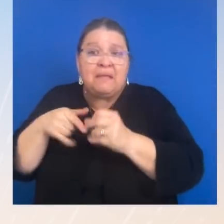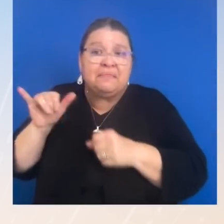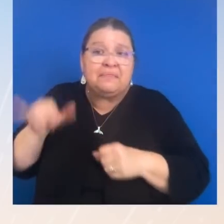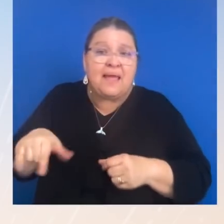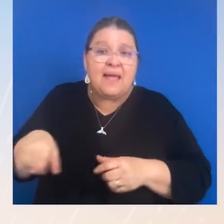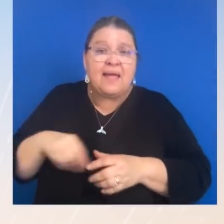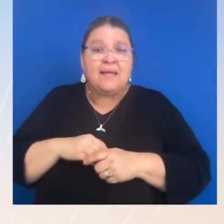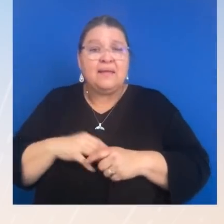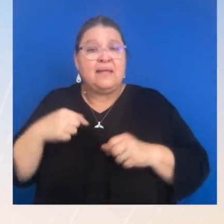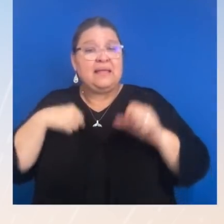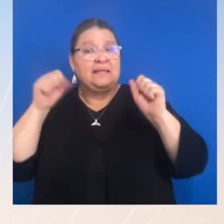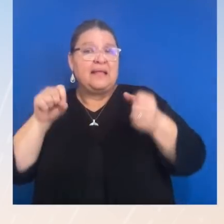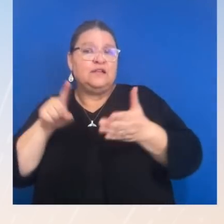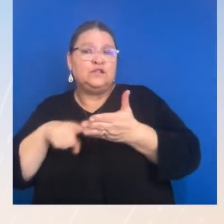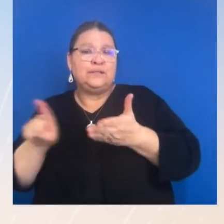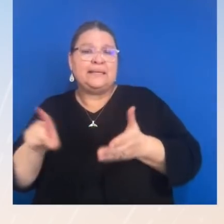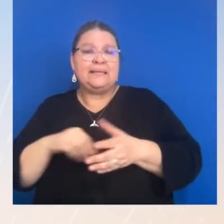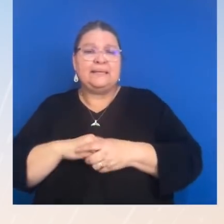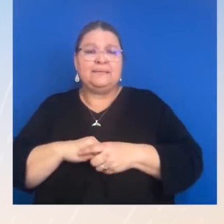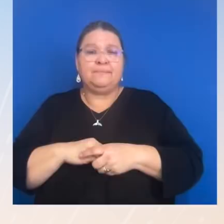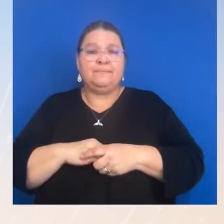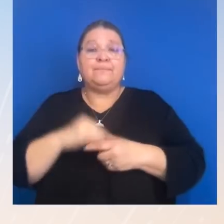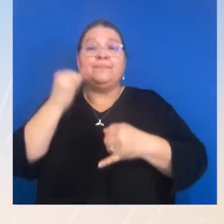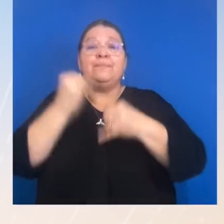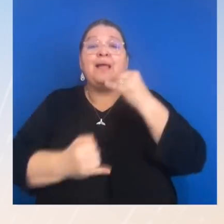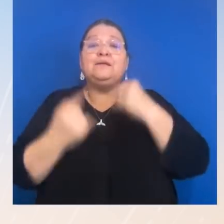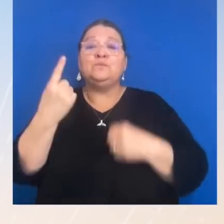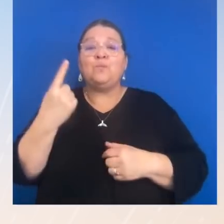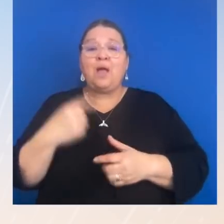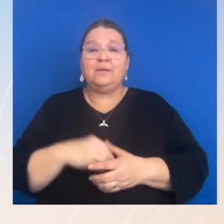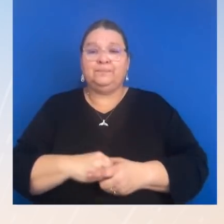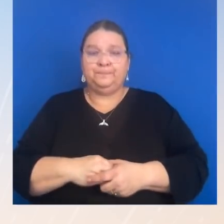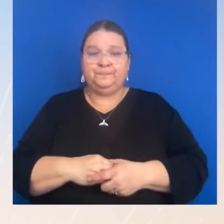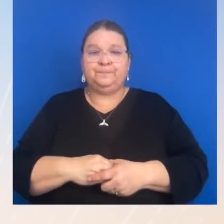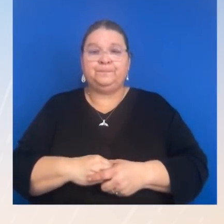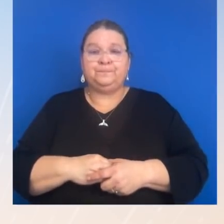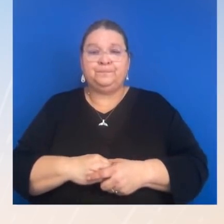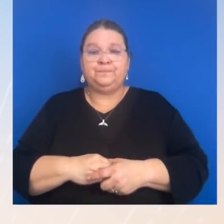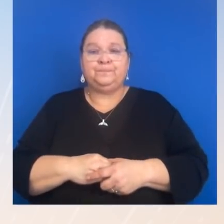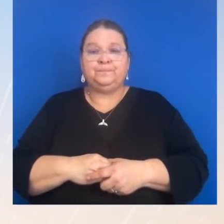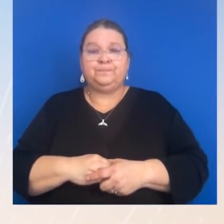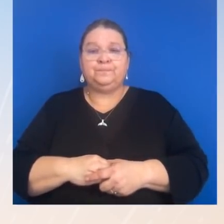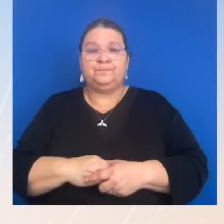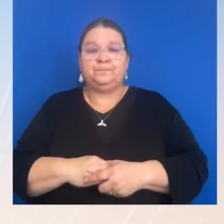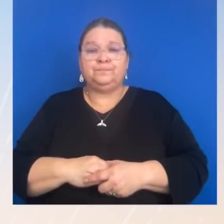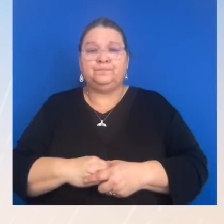Go ahead. The Press: Okay, Jen. Two questions. One, I want to find out what's the latest on Brittney Griner,